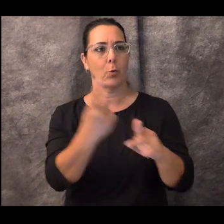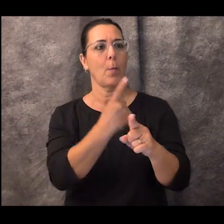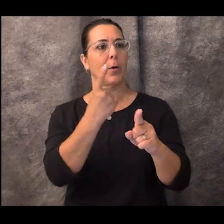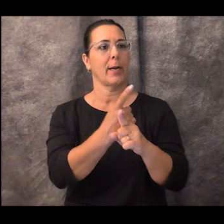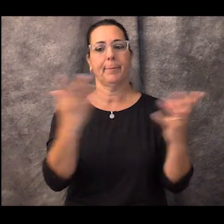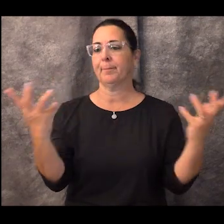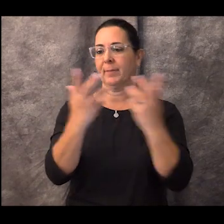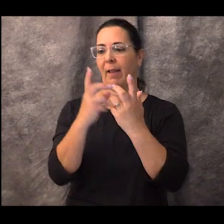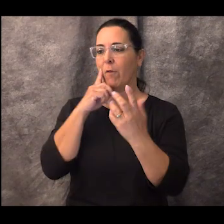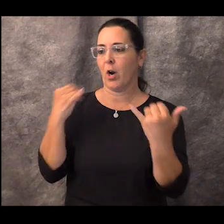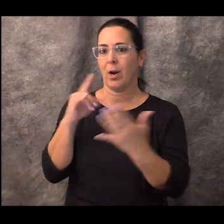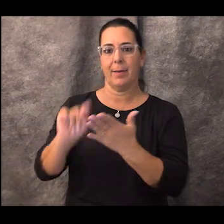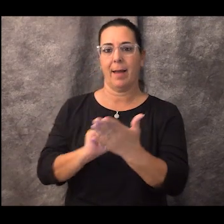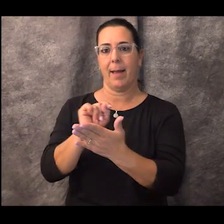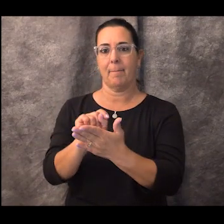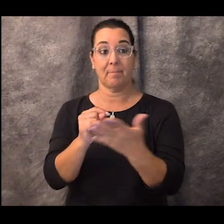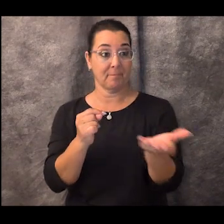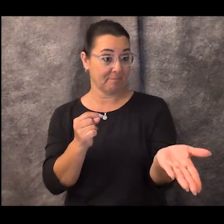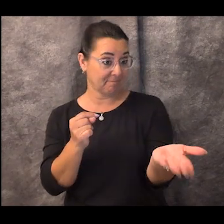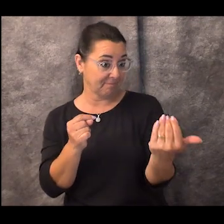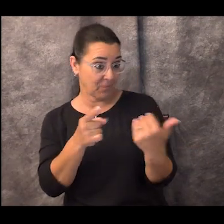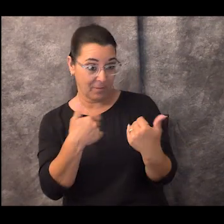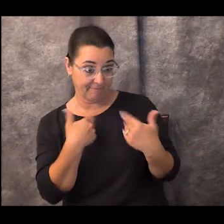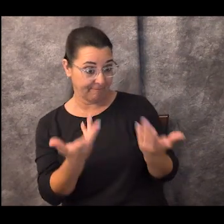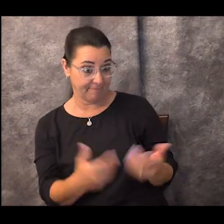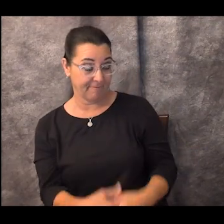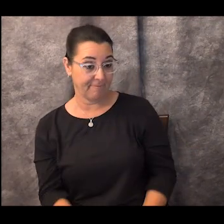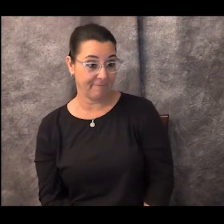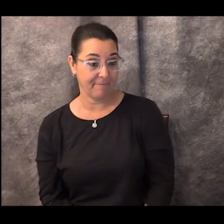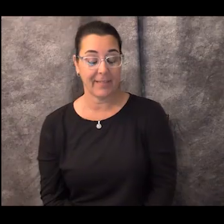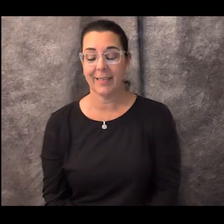that that you want to share, with folks who are who are tuning in?